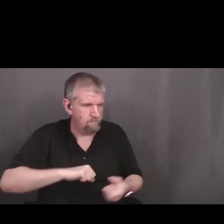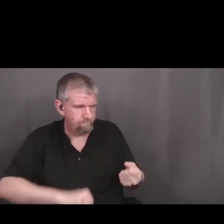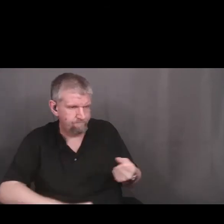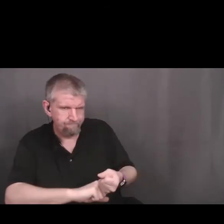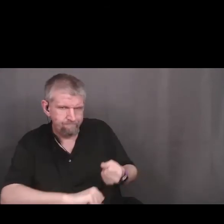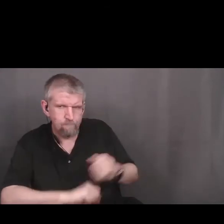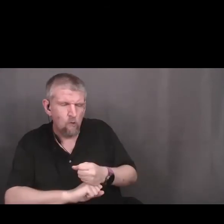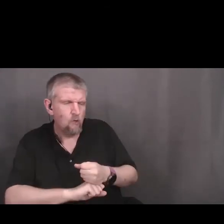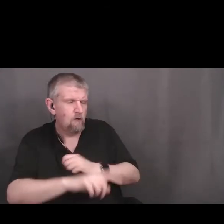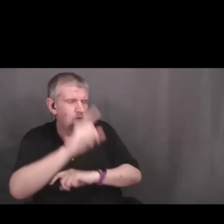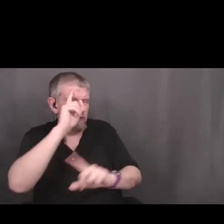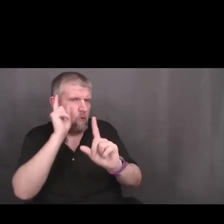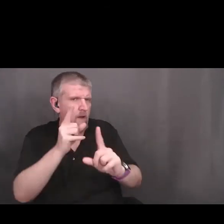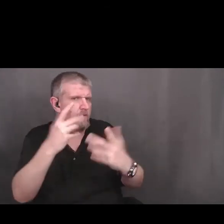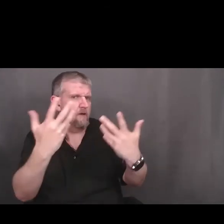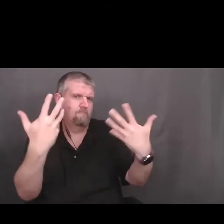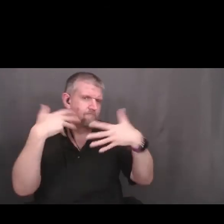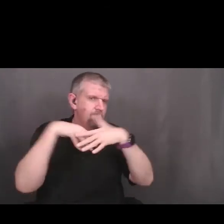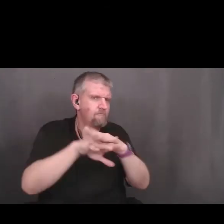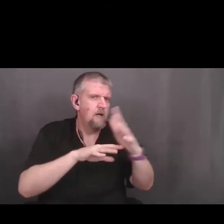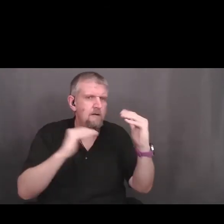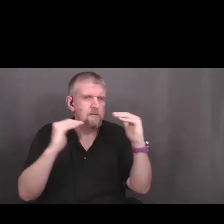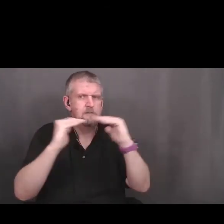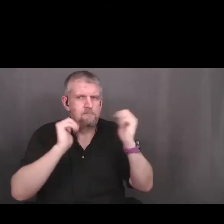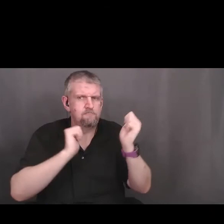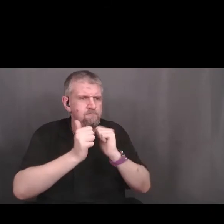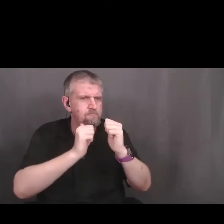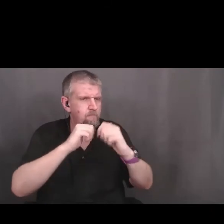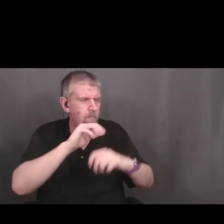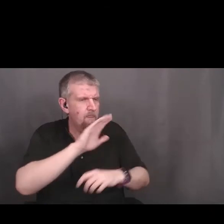and that they are in the integrated and competitive point of settings of their choice.